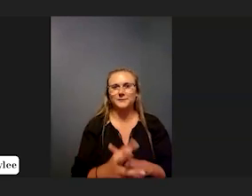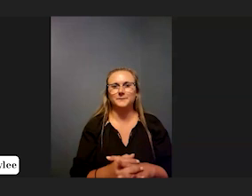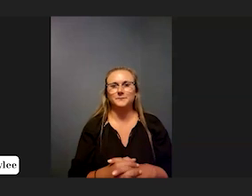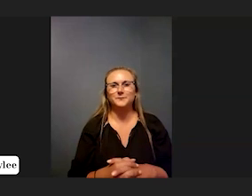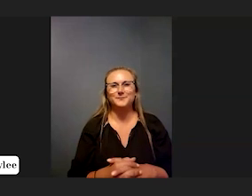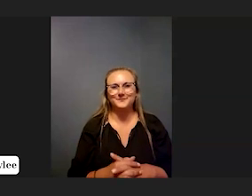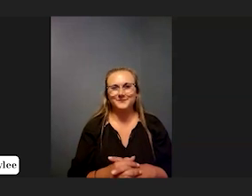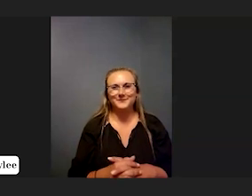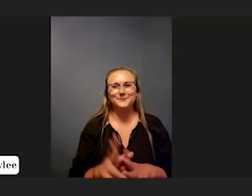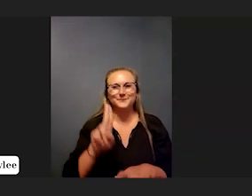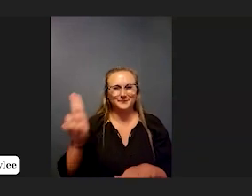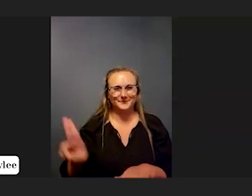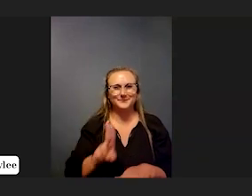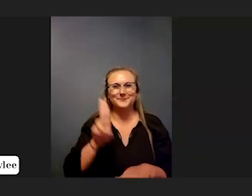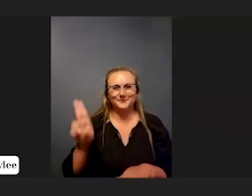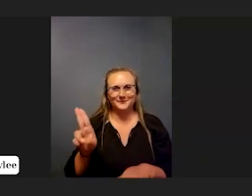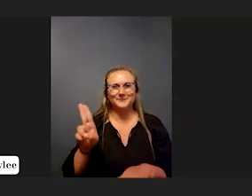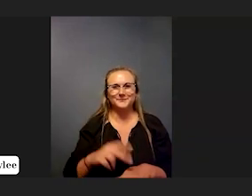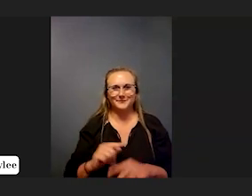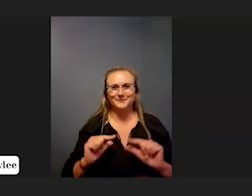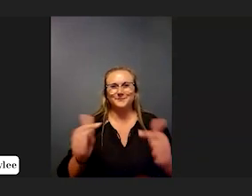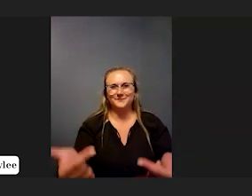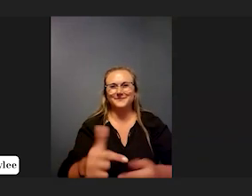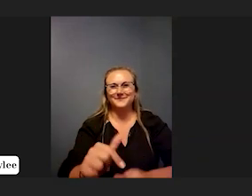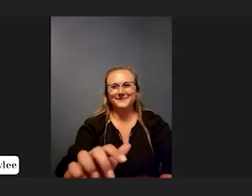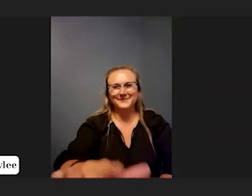All right. So where do we go? How do we divvy this up?